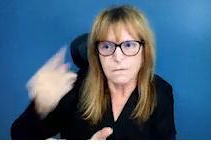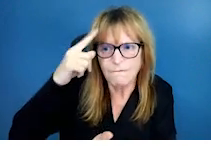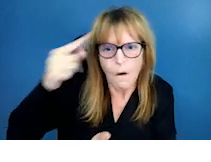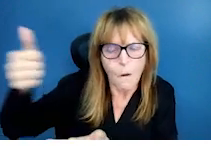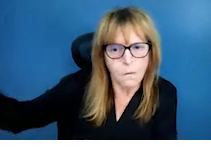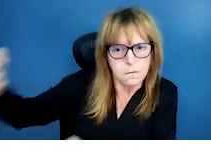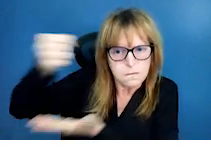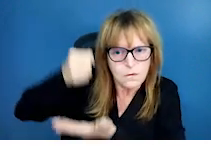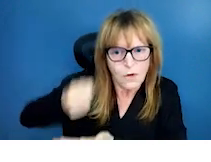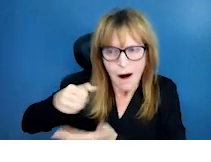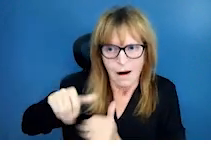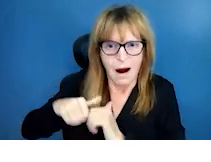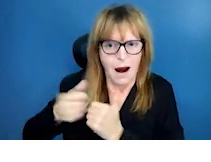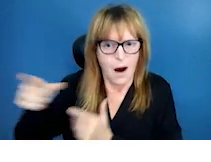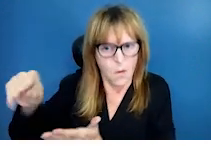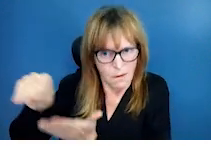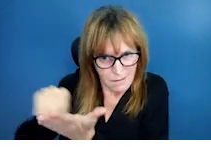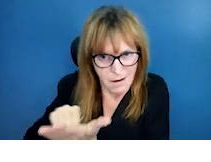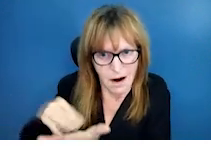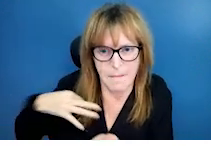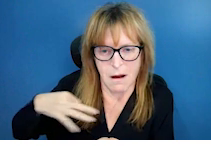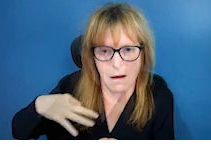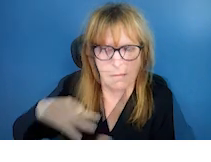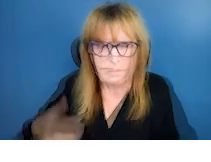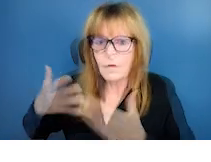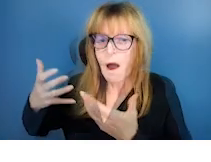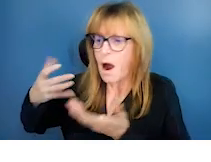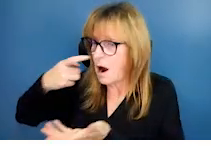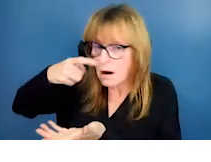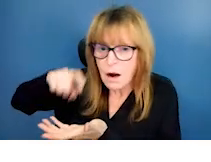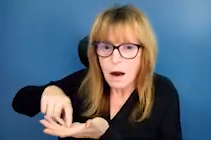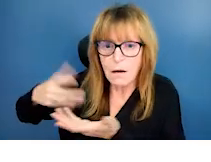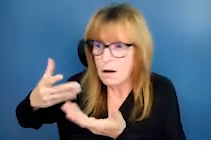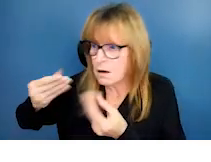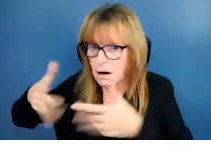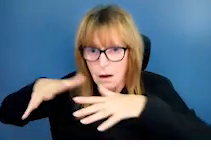I’d like to begin by acknowledging that I am in Mi'kma'ki, the ancestral and